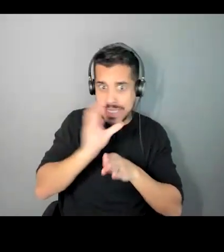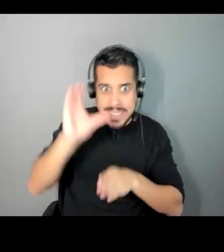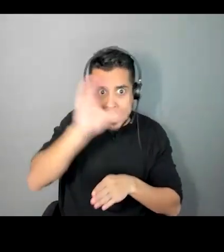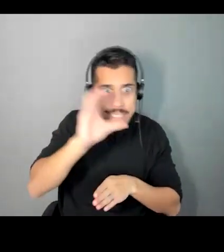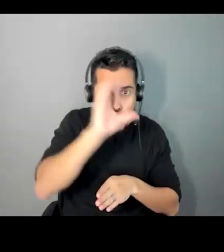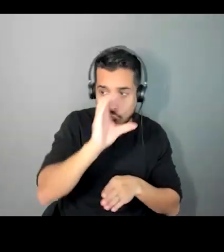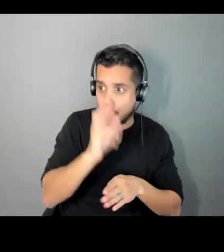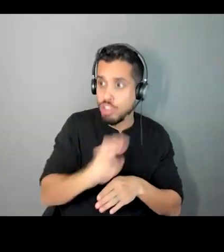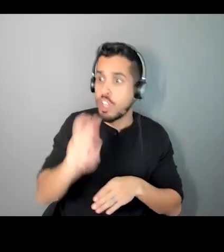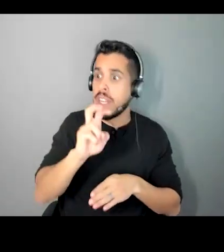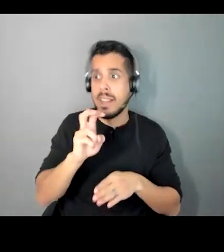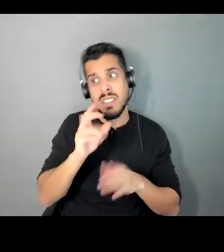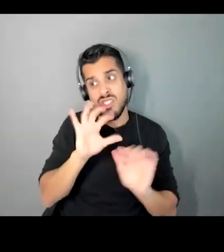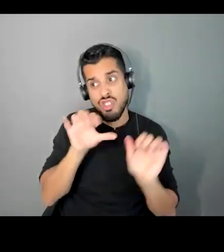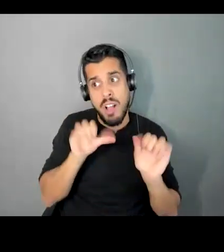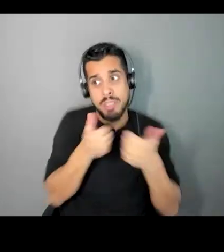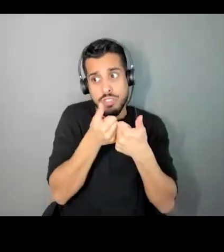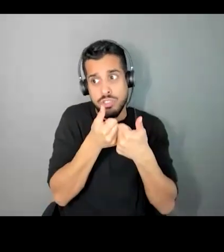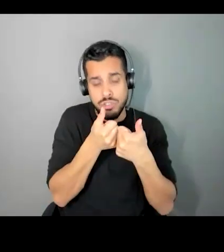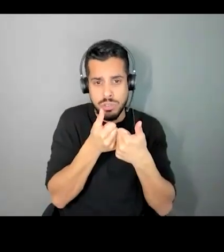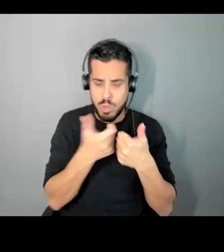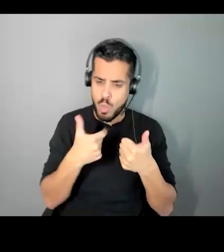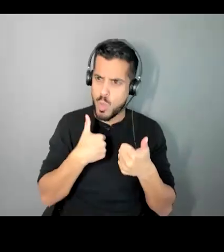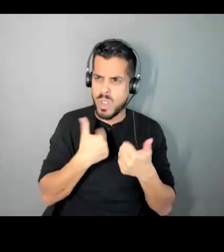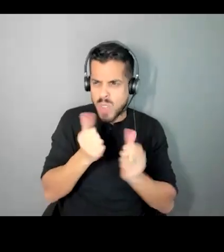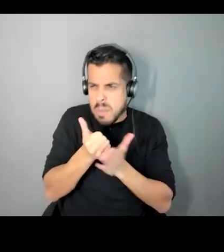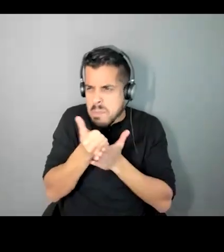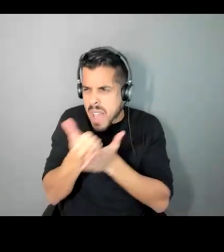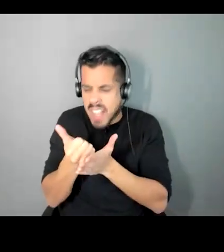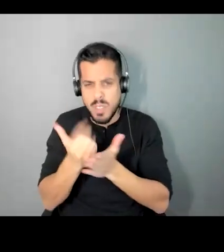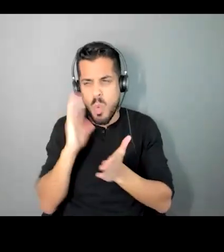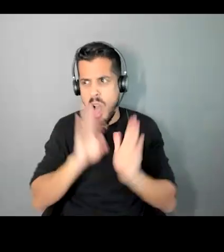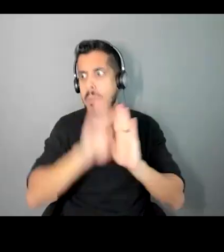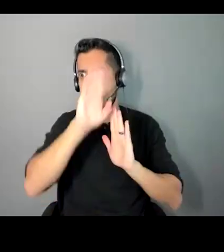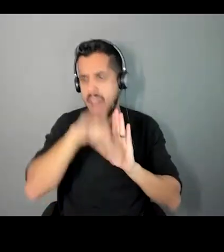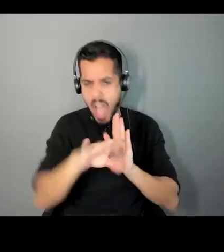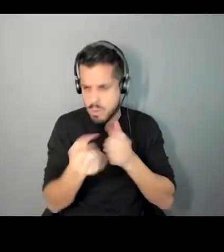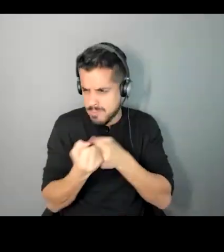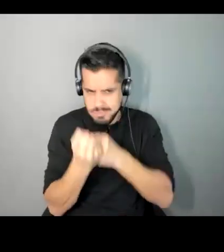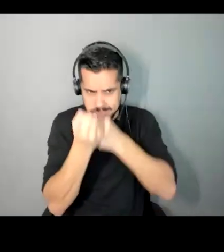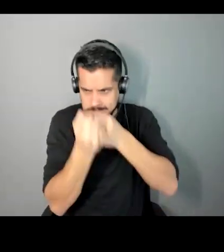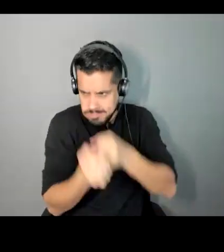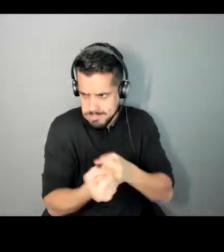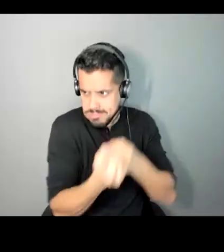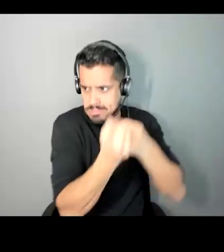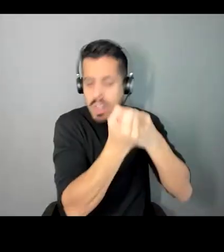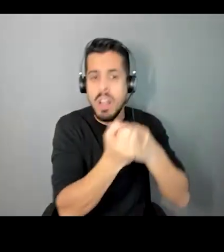Uh... we do our best to help, uh... individuals, you know, maneuver through the ups and downs. However, uh... locus of control is,